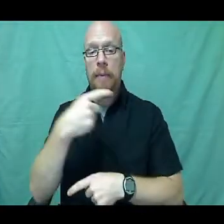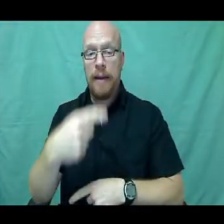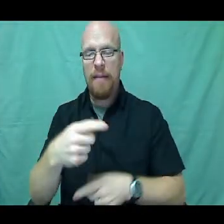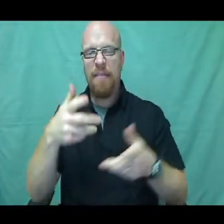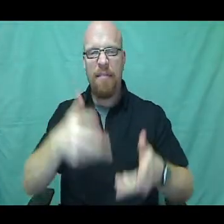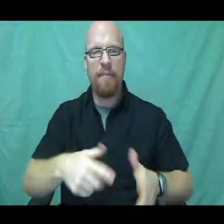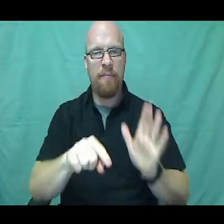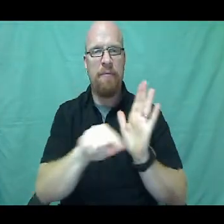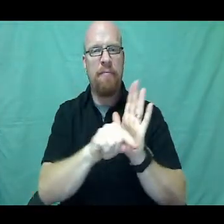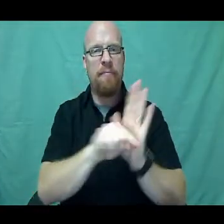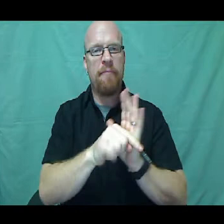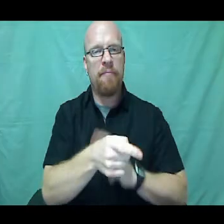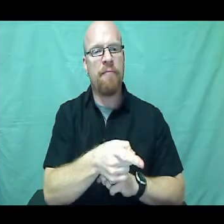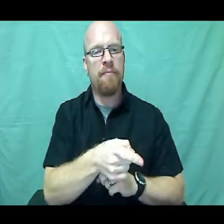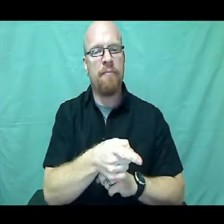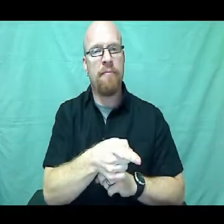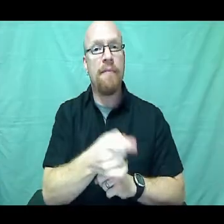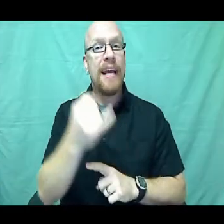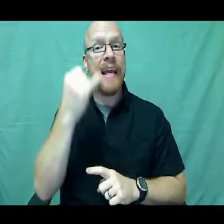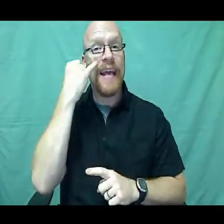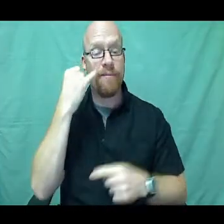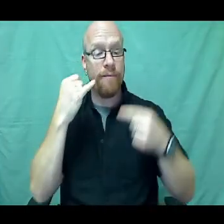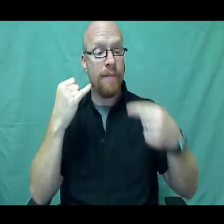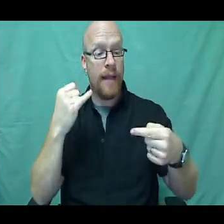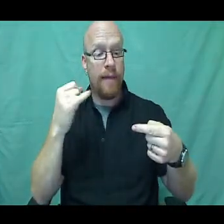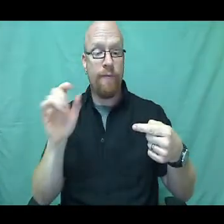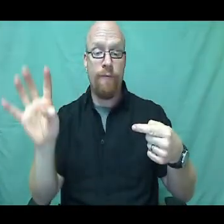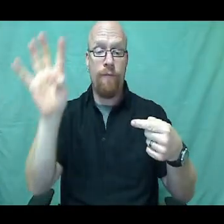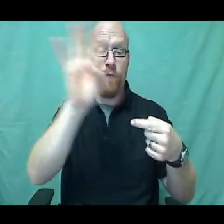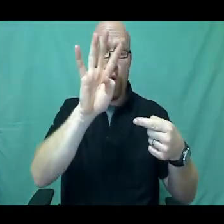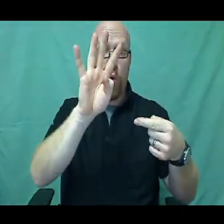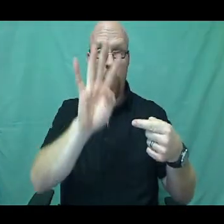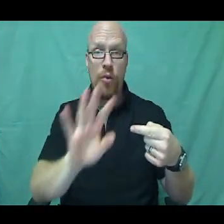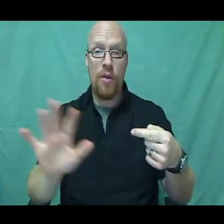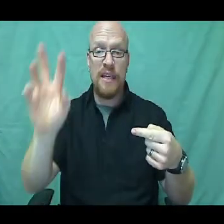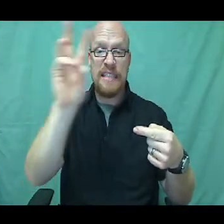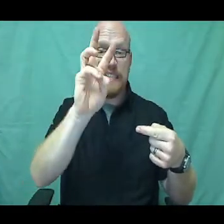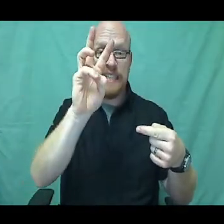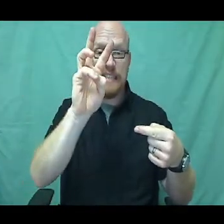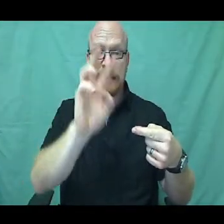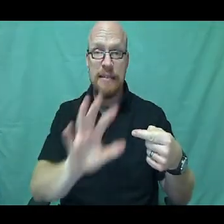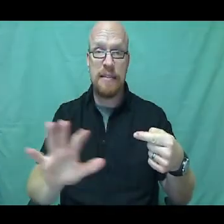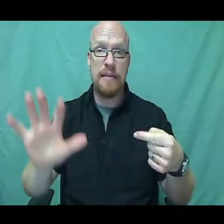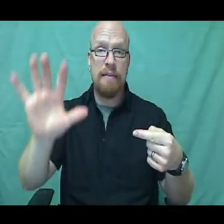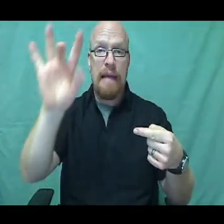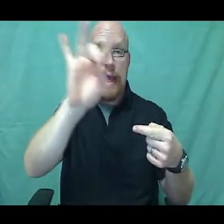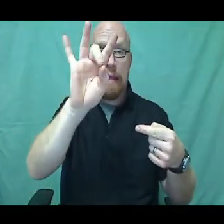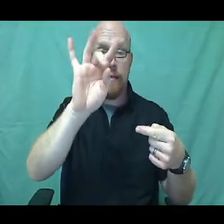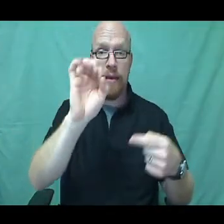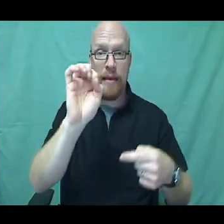negative one cubed is a negative, that's a negative. Then if the negative one was to an even power, like two, four,